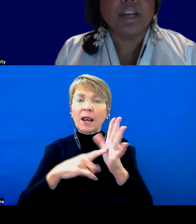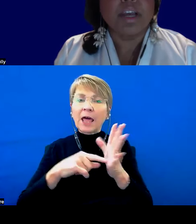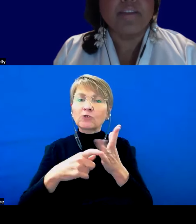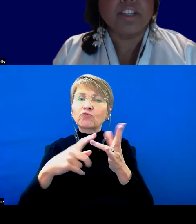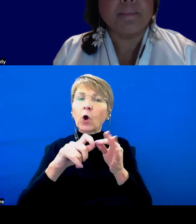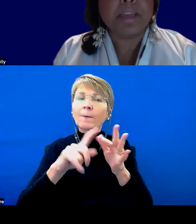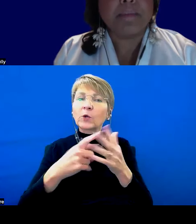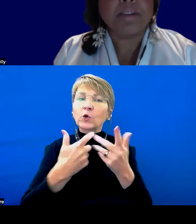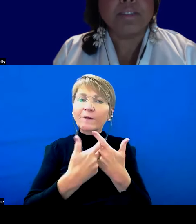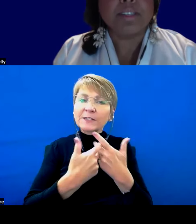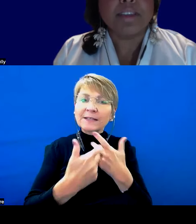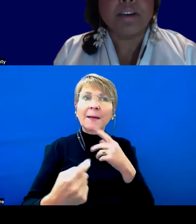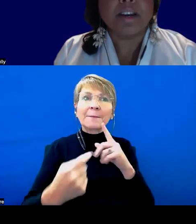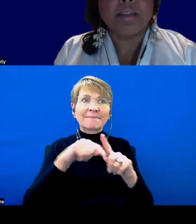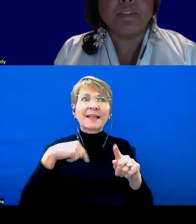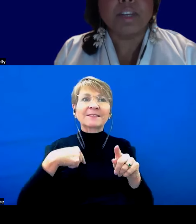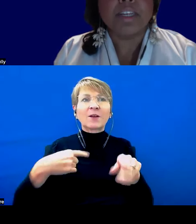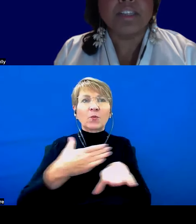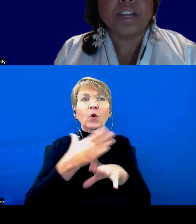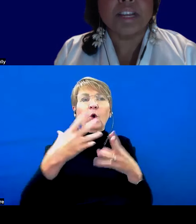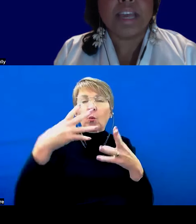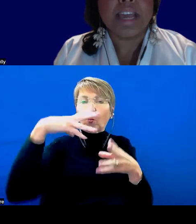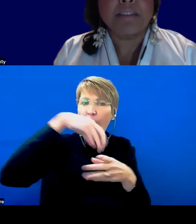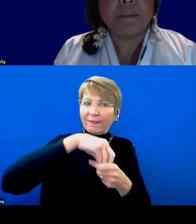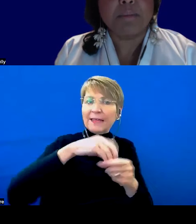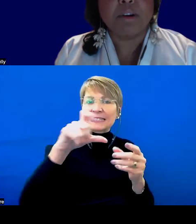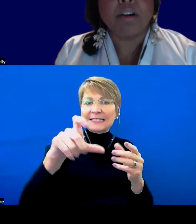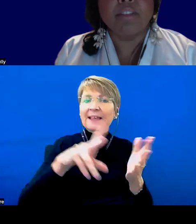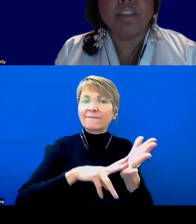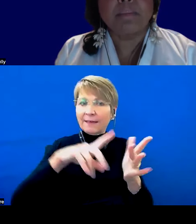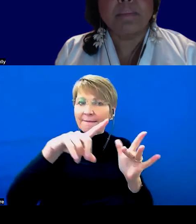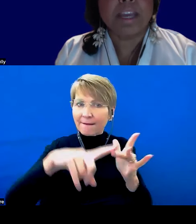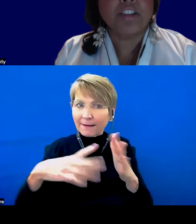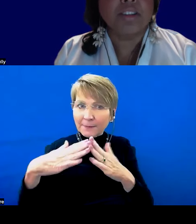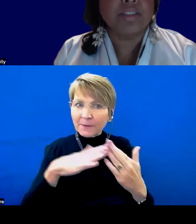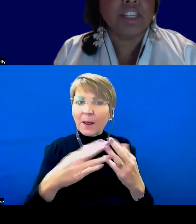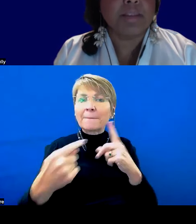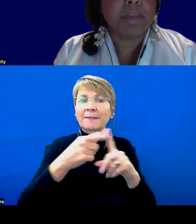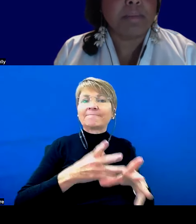vision impairment or CVI Community Australia and a member of the Paediatric Vision Impairment